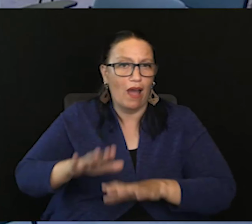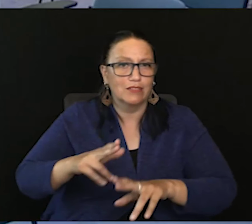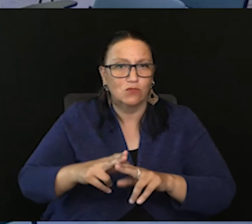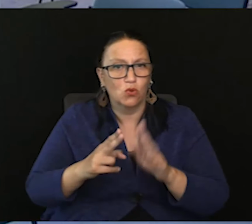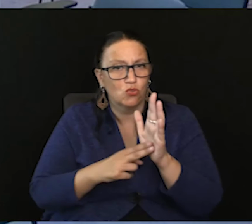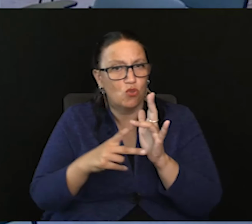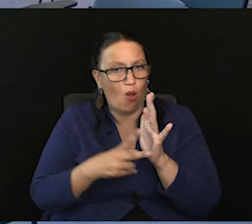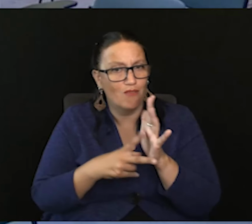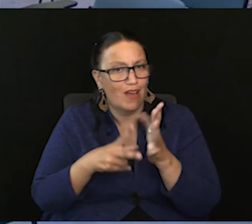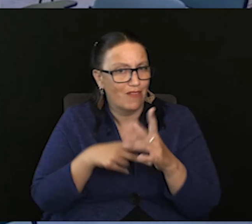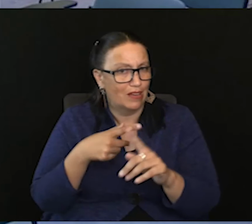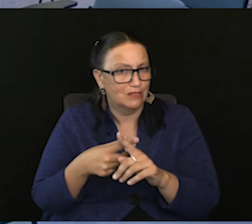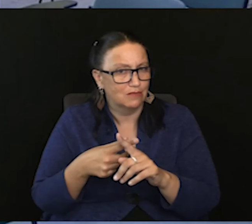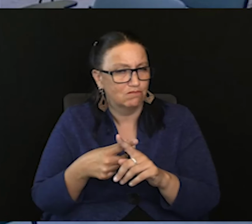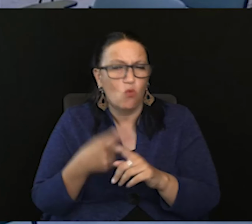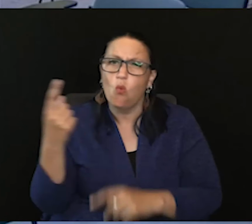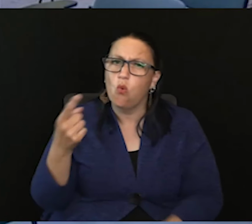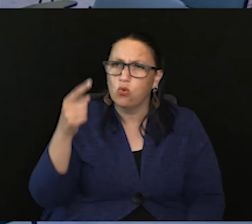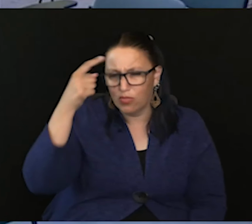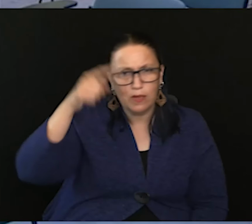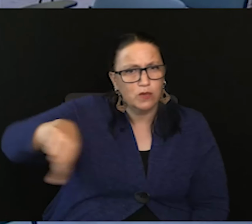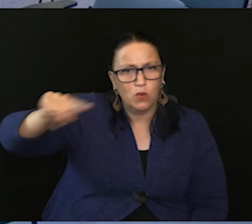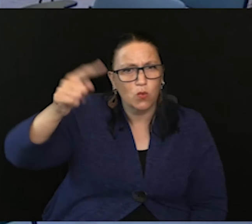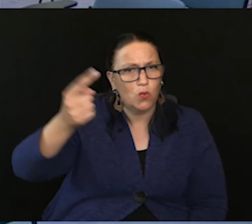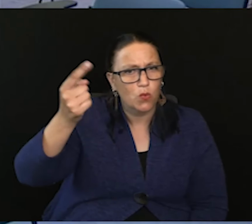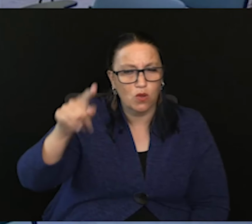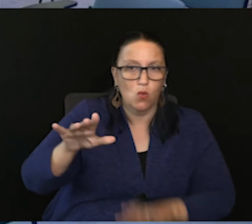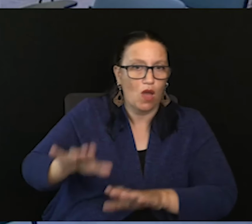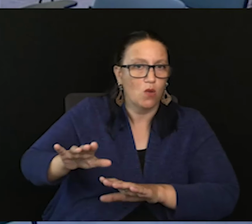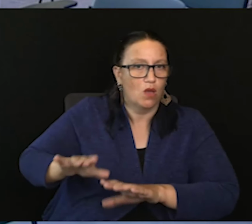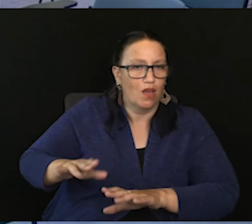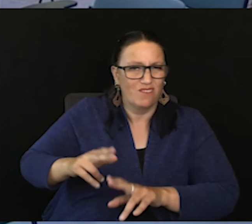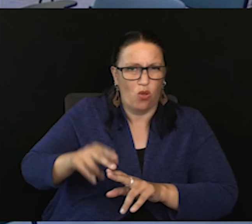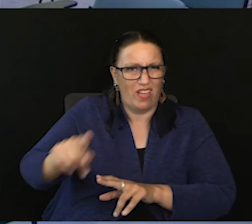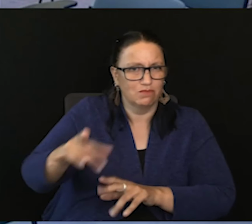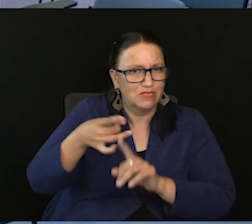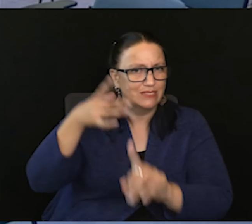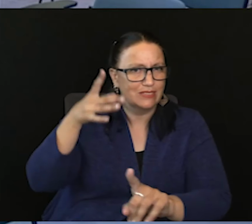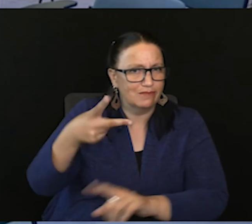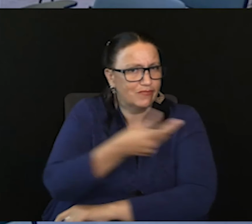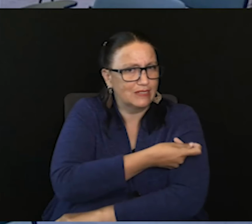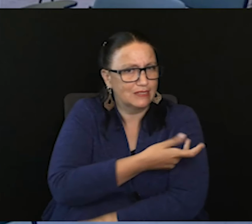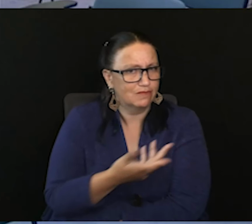Who does the TGA or will the government envisage that these people are in sort of waiting for Novavax,